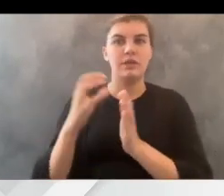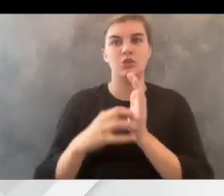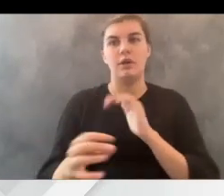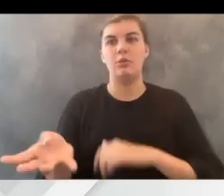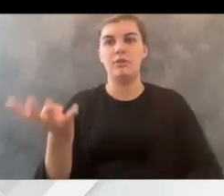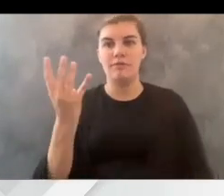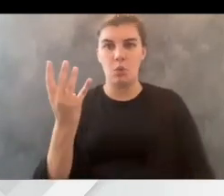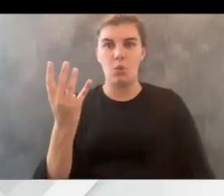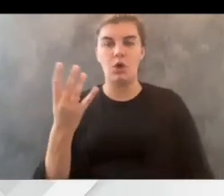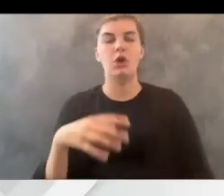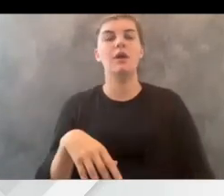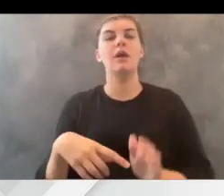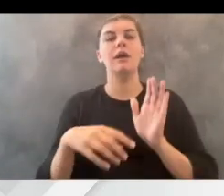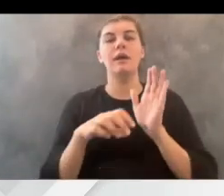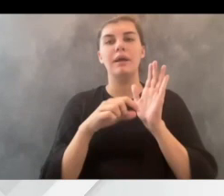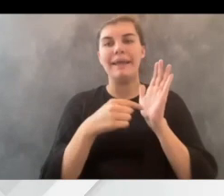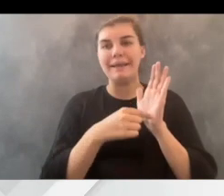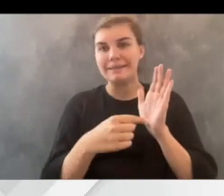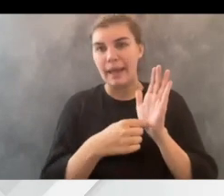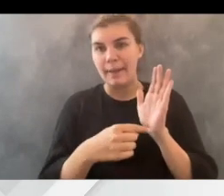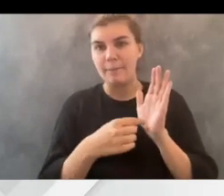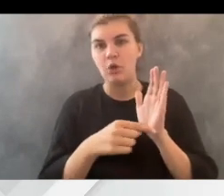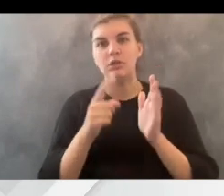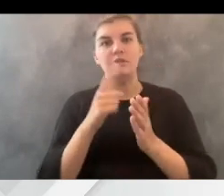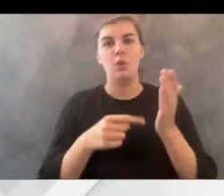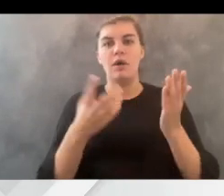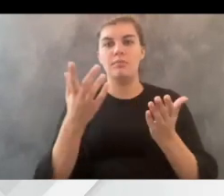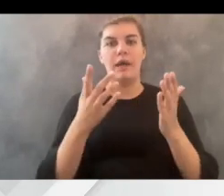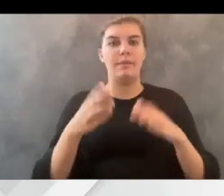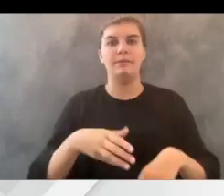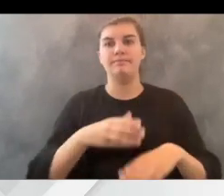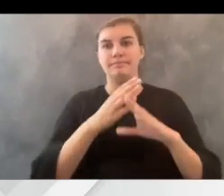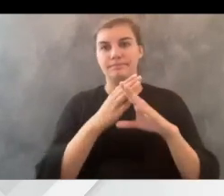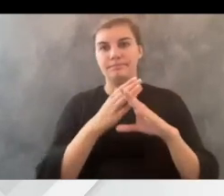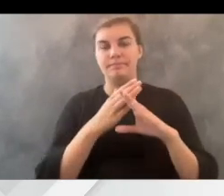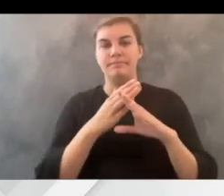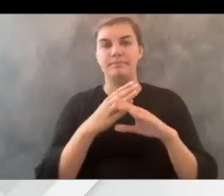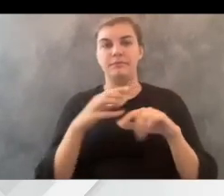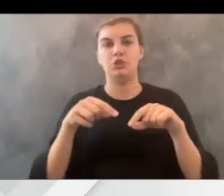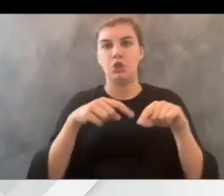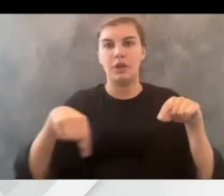Examples of objects that might protrude in the pedestrian circulation path include but